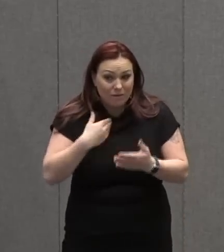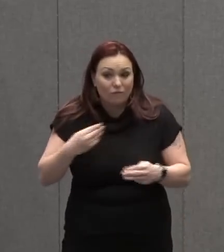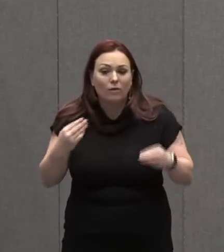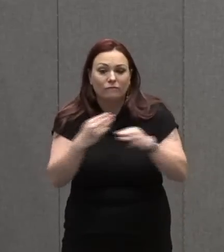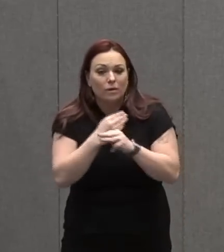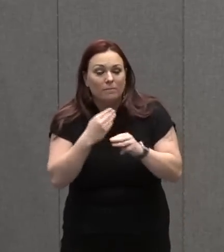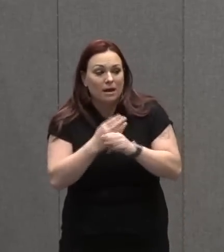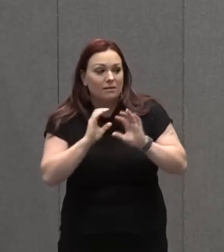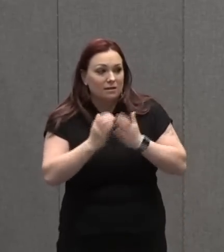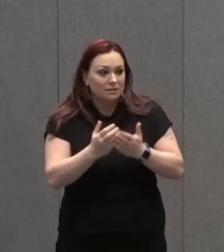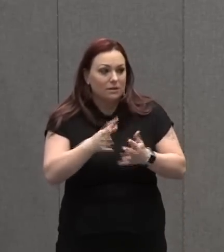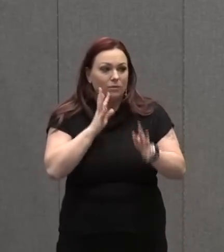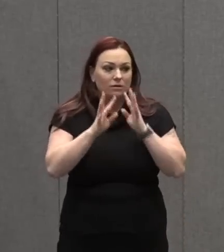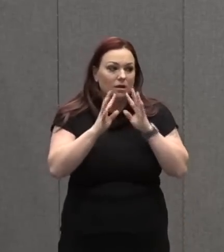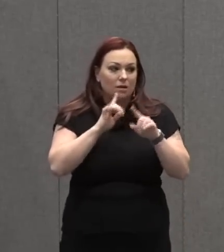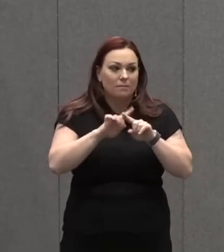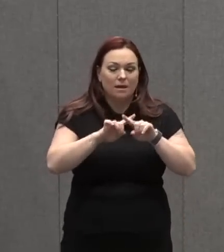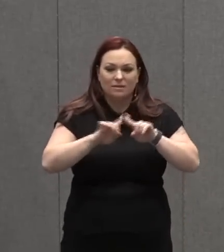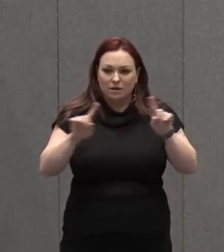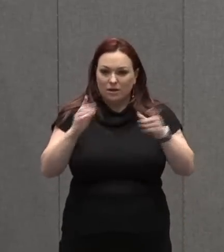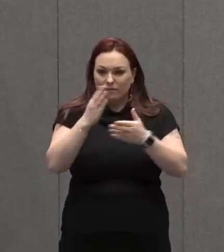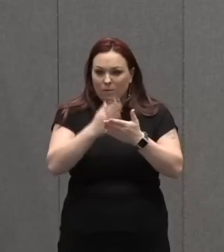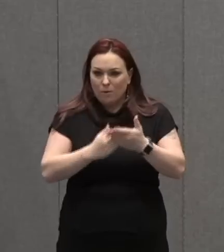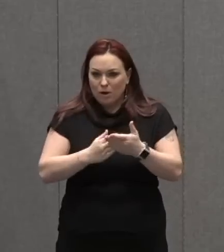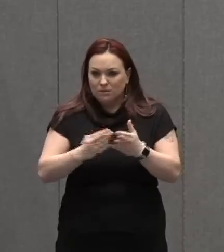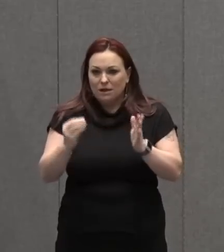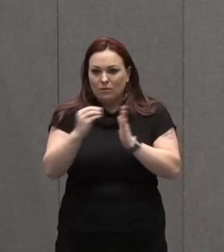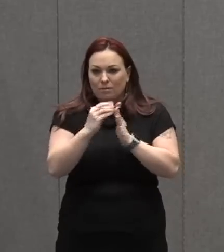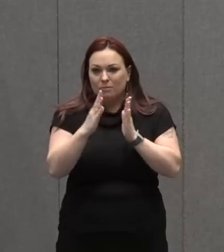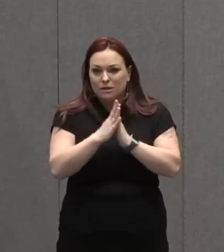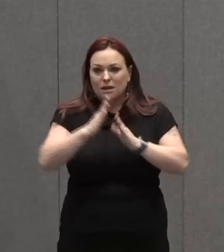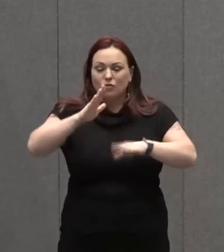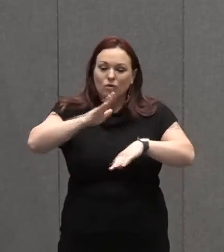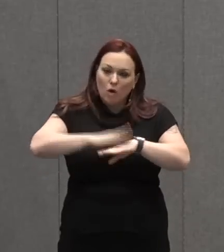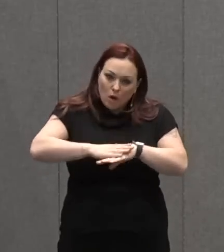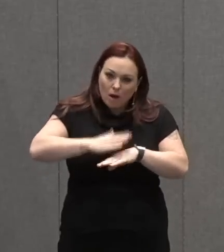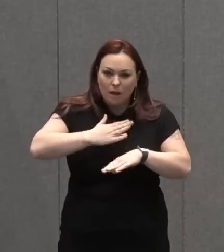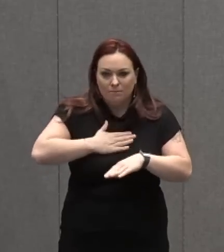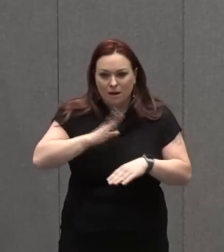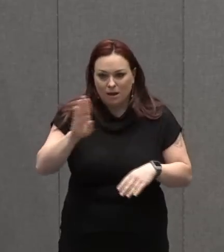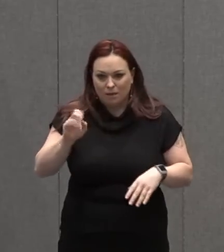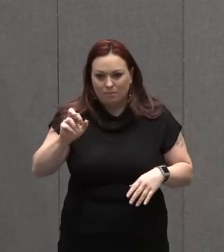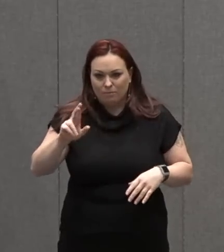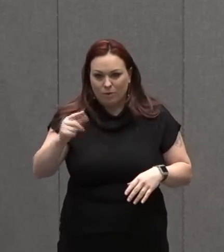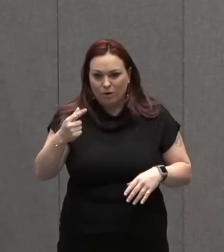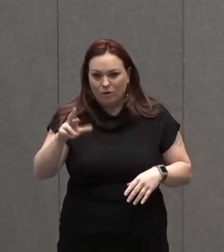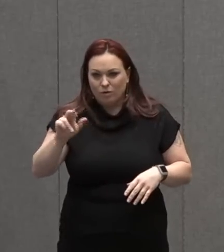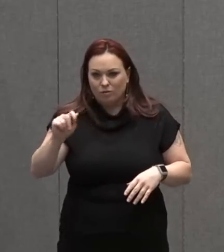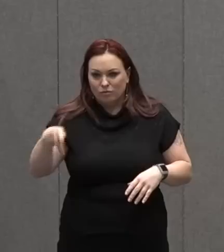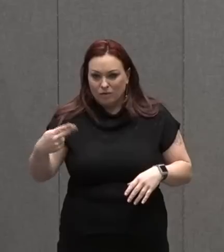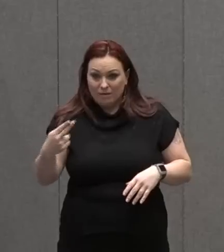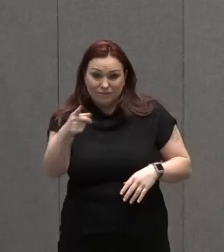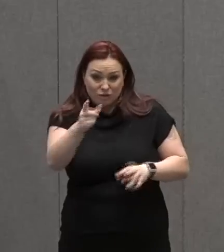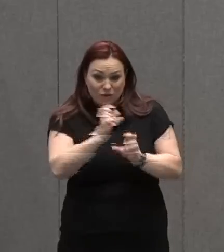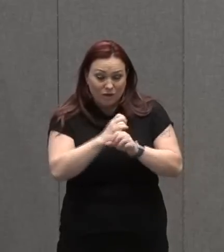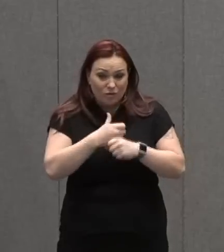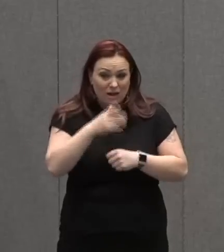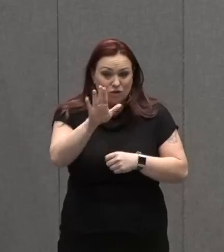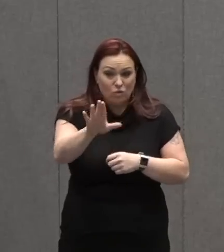I wanna talk about the different parts that go on my bar graph so that you can create your own bar graph at home and then I wanna tell you